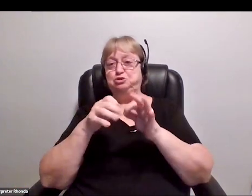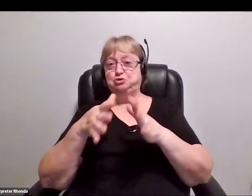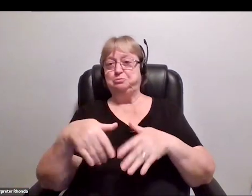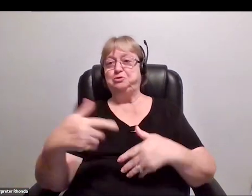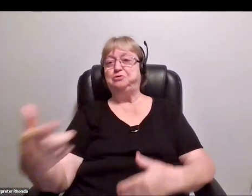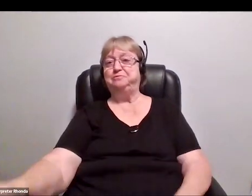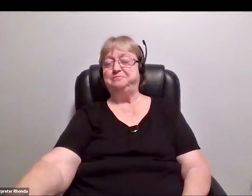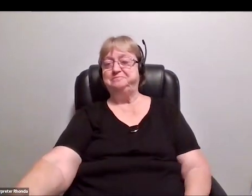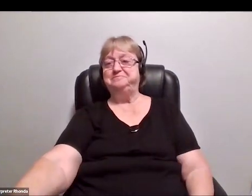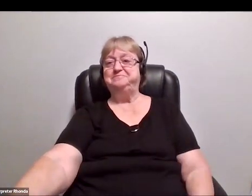Back into bright sunlight.